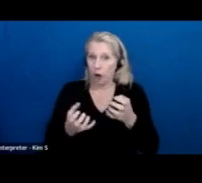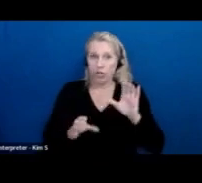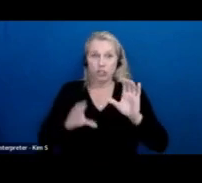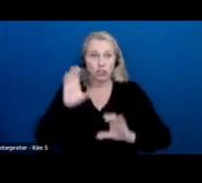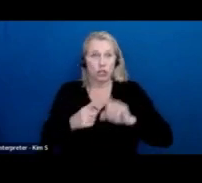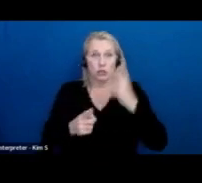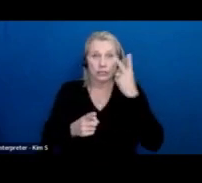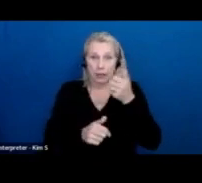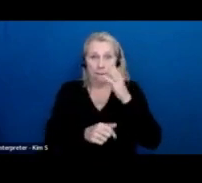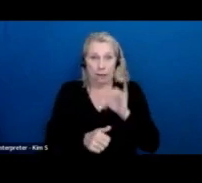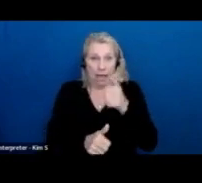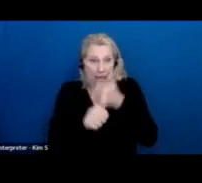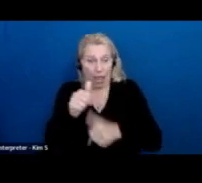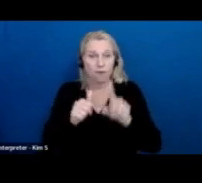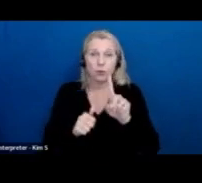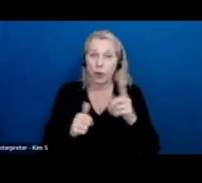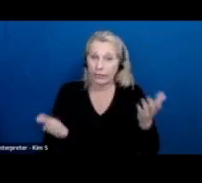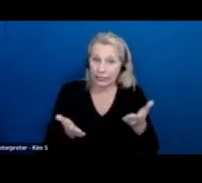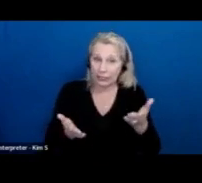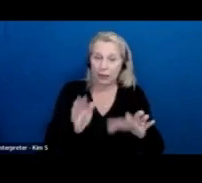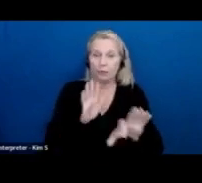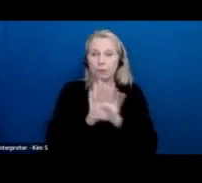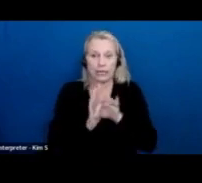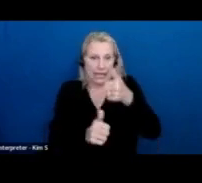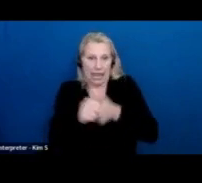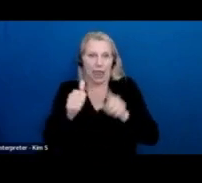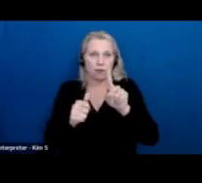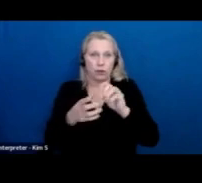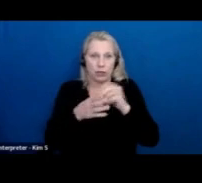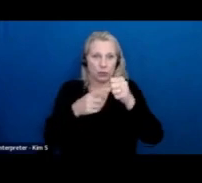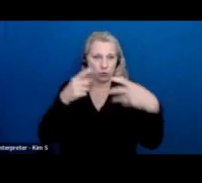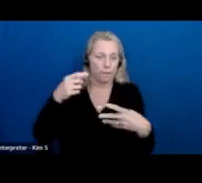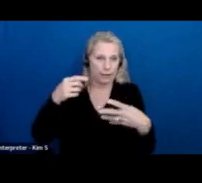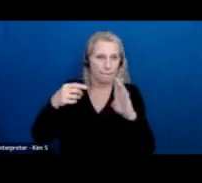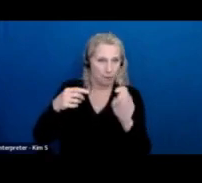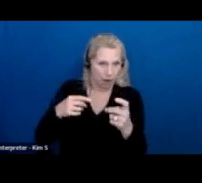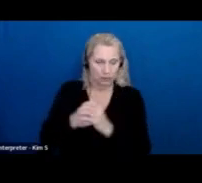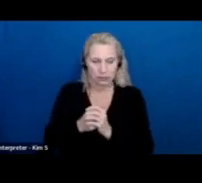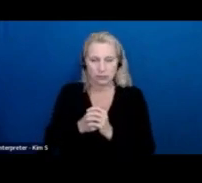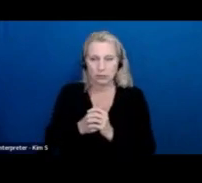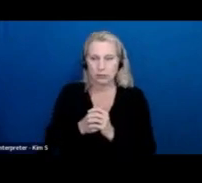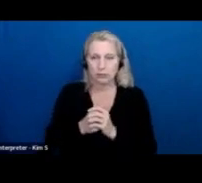everyone on the webinar, be sure you select everyone in the drop down box above where you type in